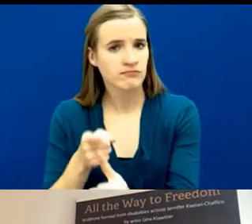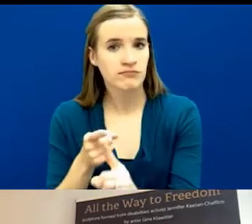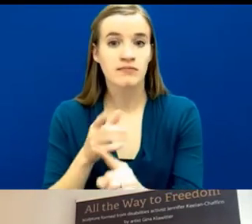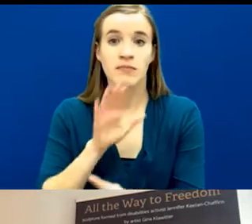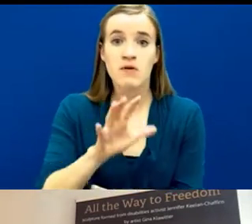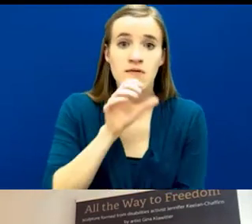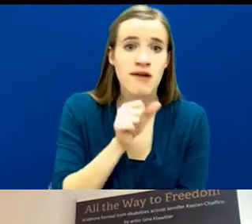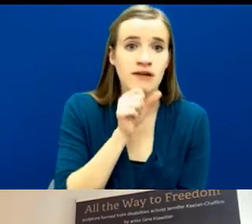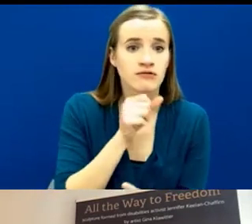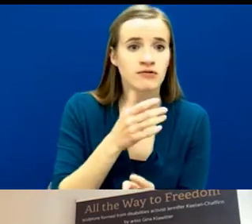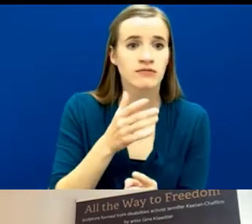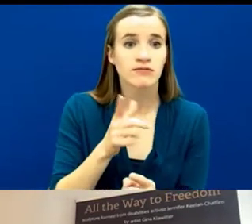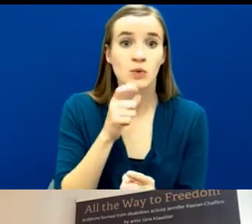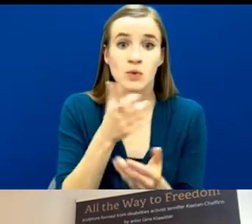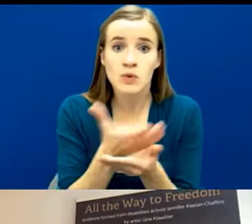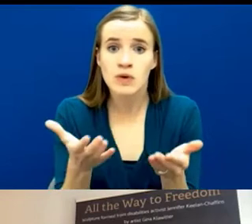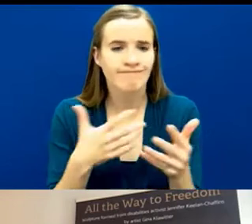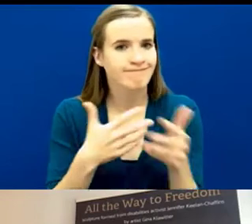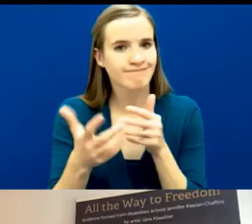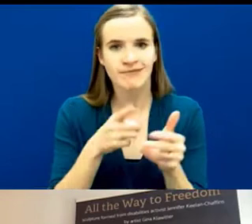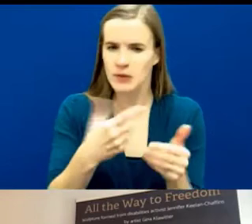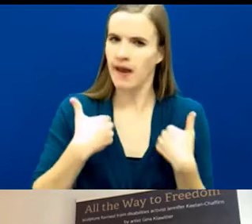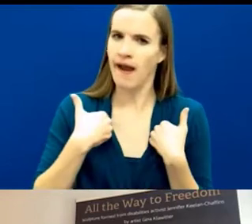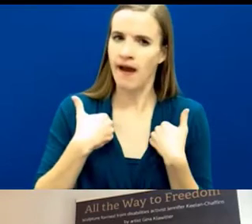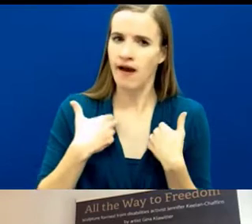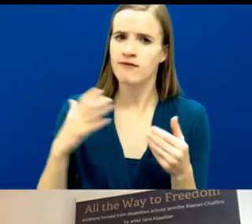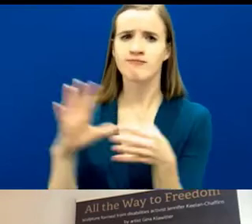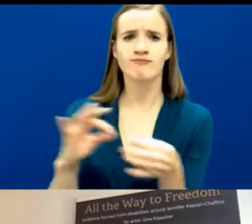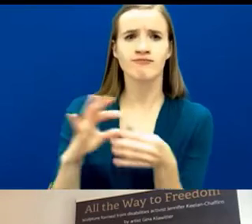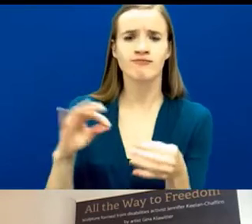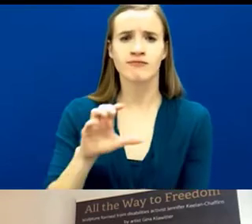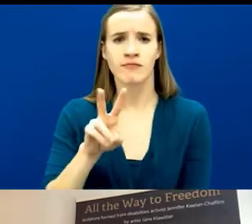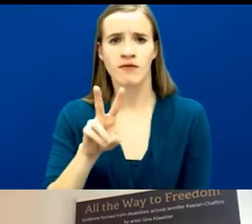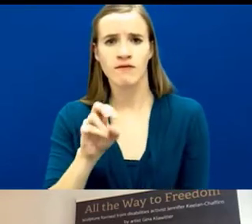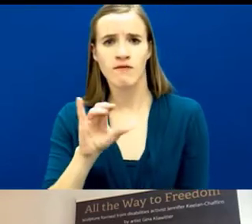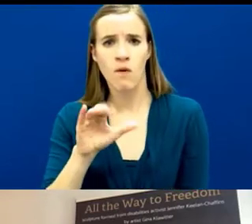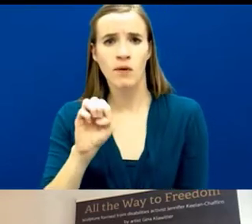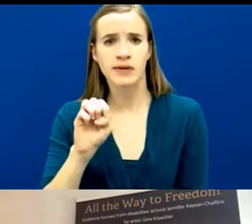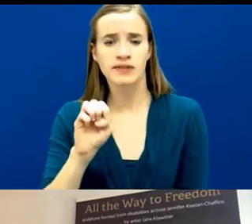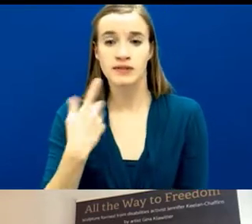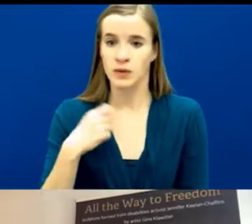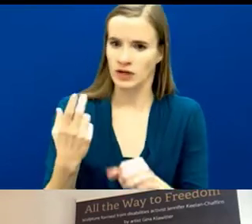voice and that voice is powerful. And we all need to learn to use our voices. And